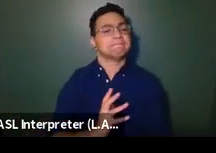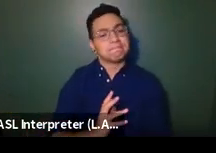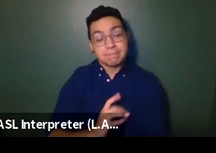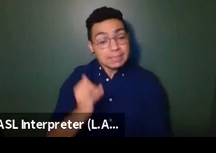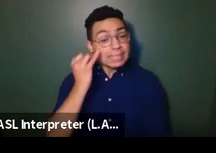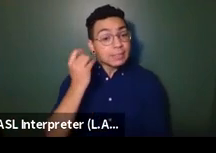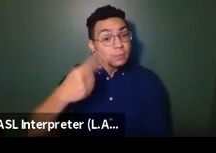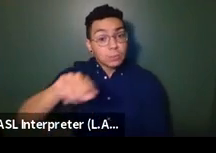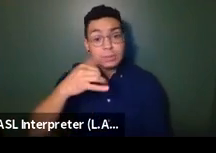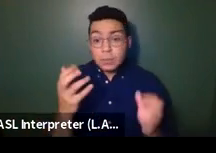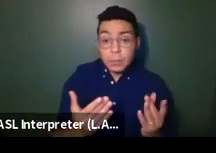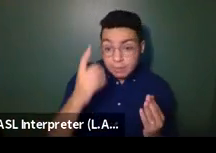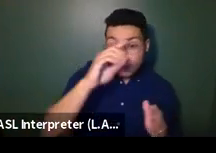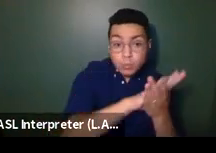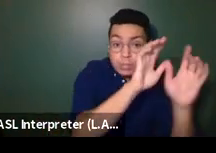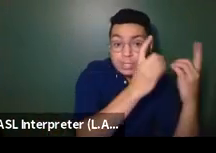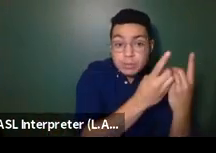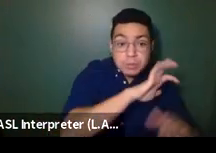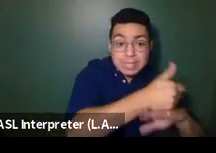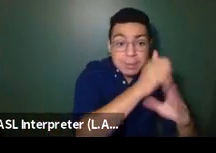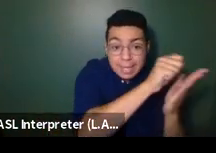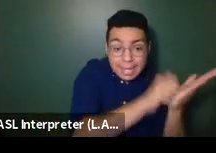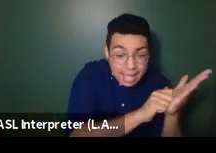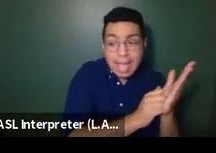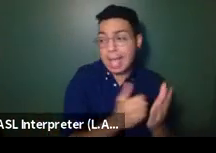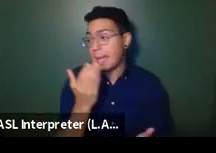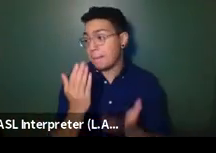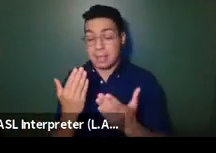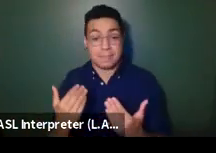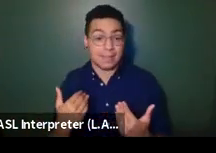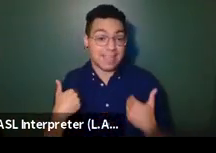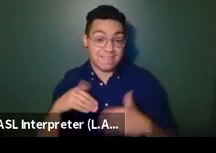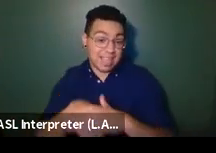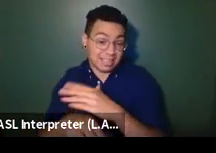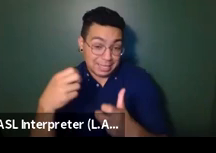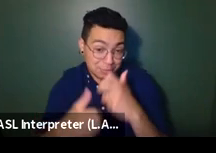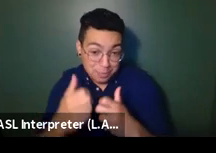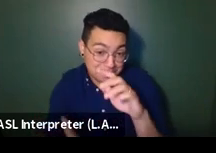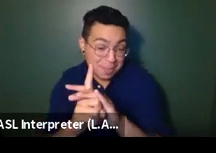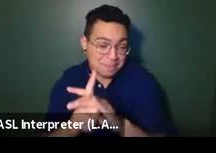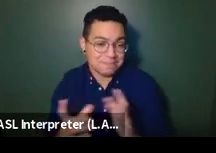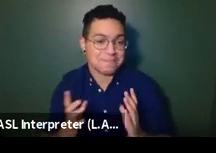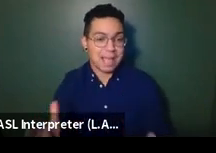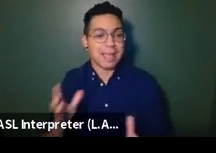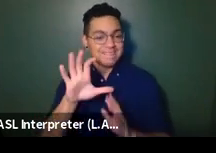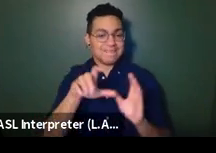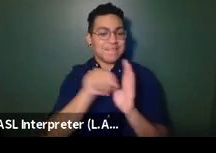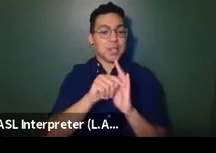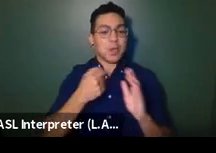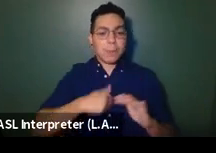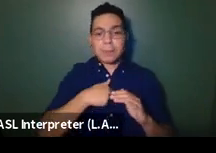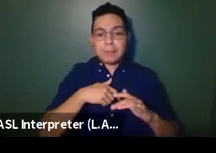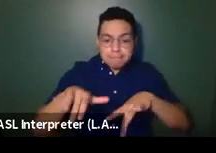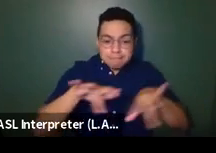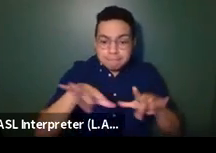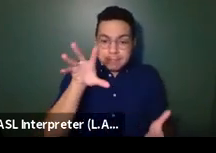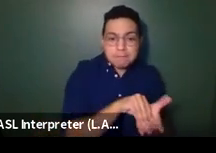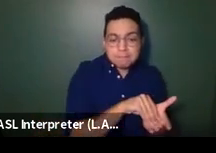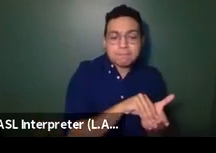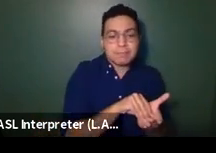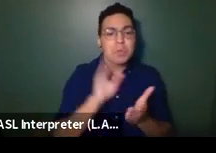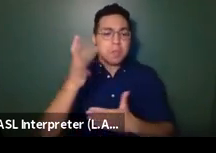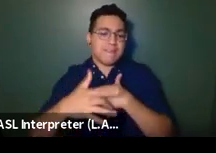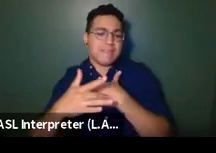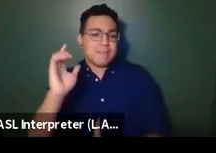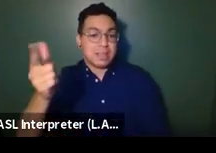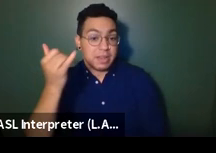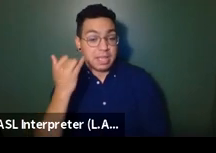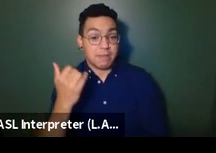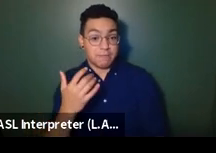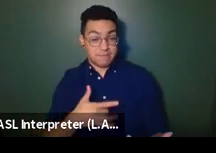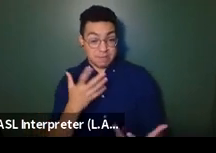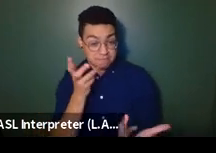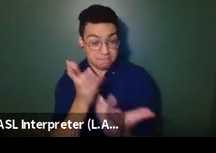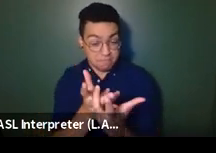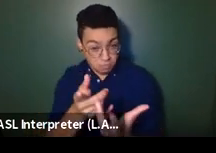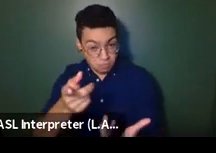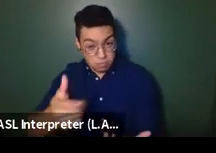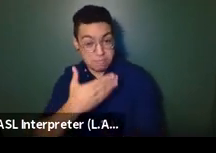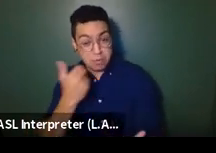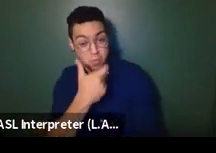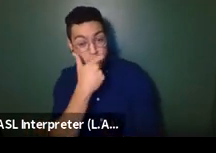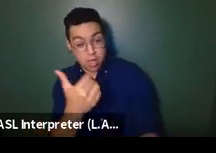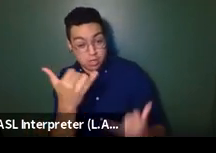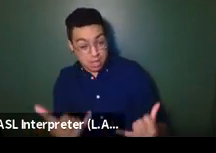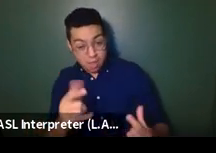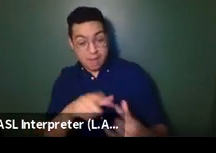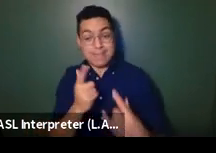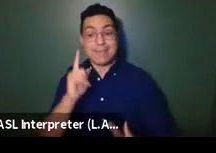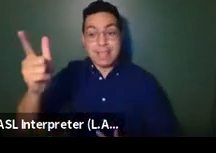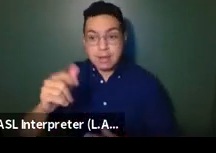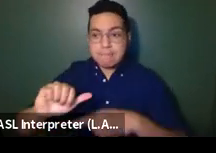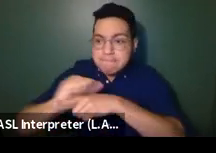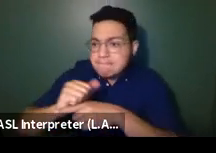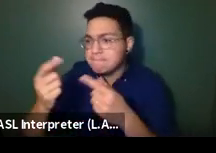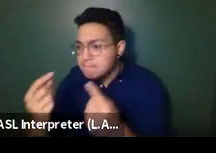ESD 189 - Amy Colburn: Waiting for your district to set up accounts or you just having some access issues the videos for these will be available. So if it, if it works better for you to just kind of watch and kind of start taking it all in. That's totally fine. So I've logged in.